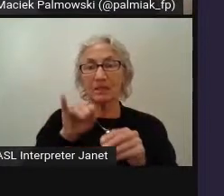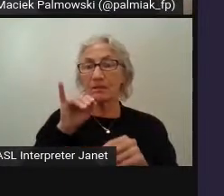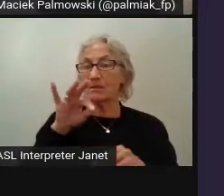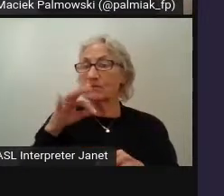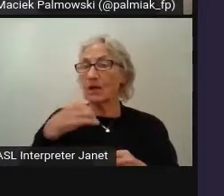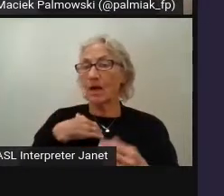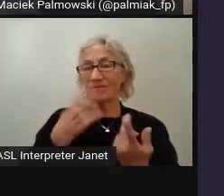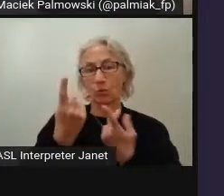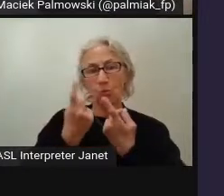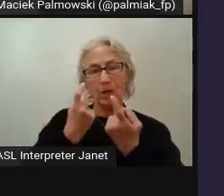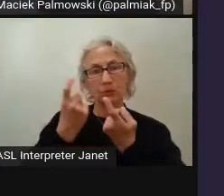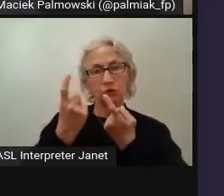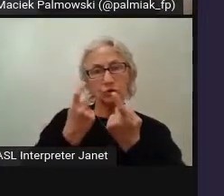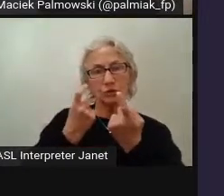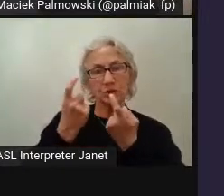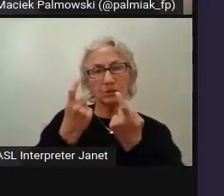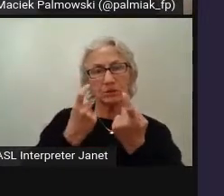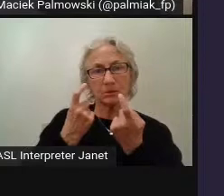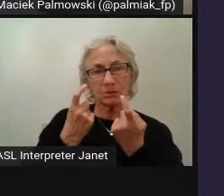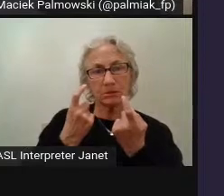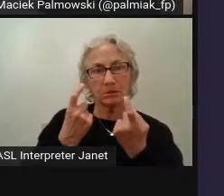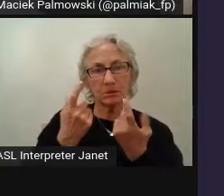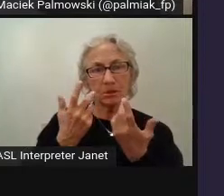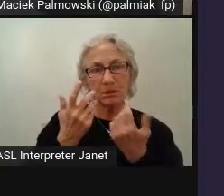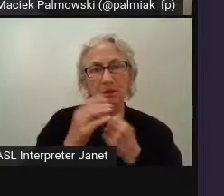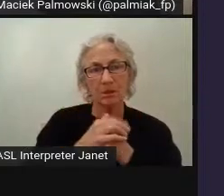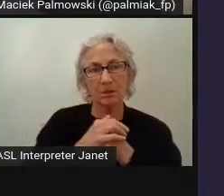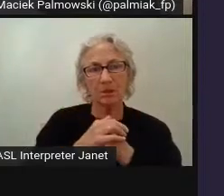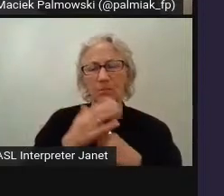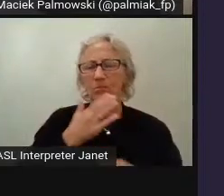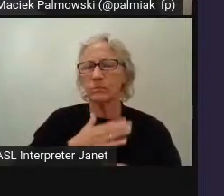very proud to be a part of this conference. If you have any